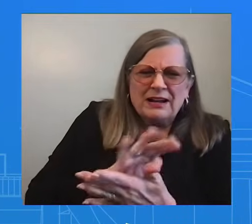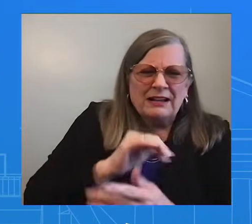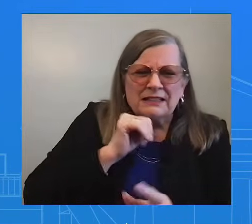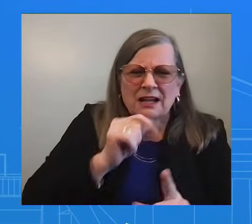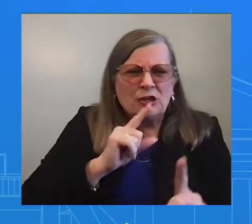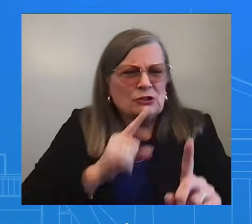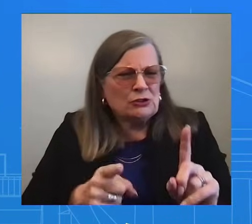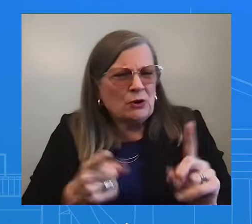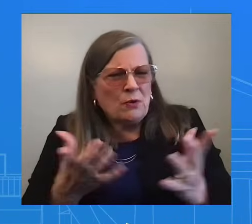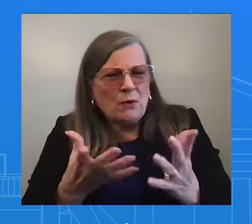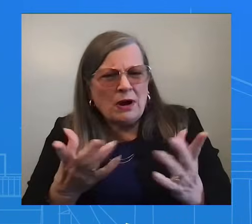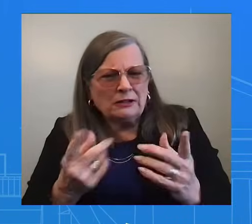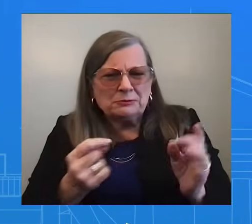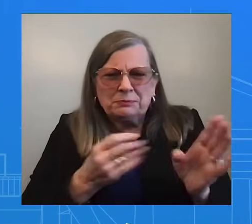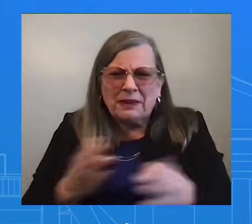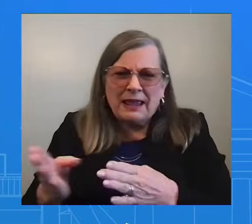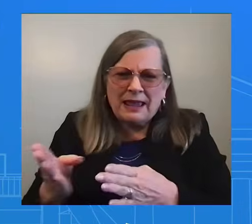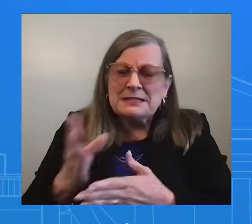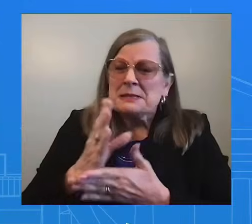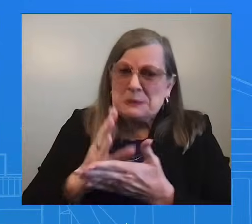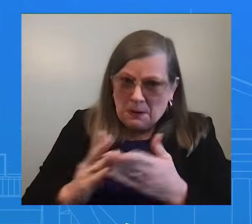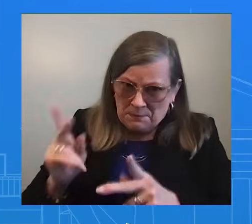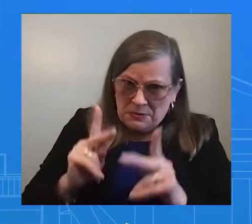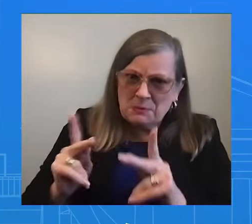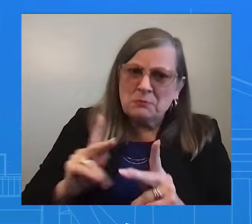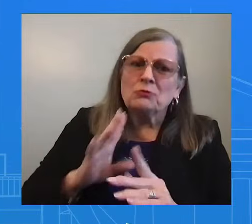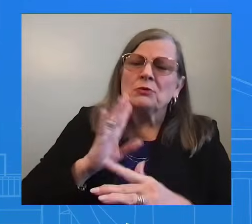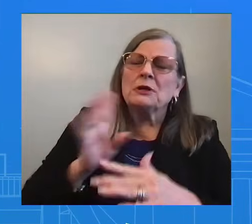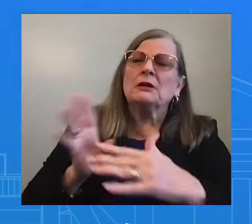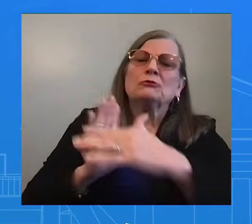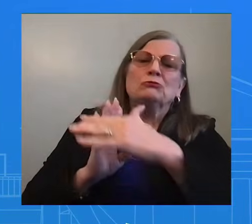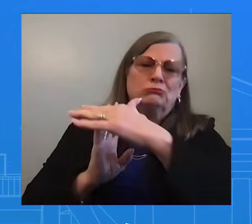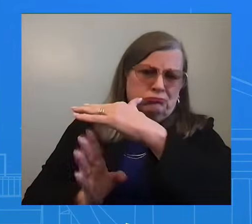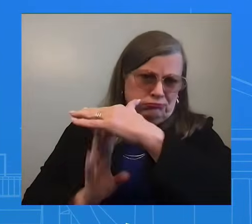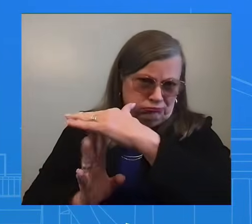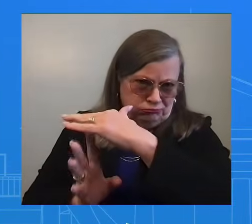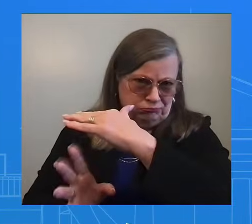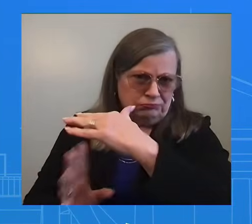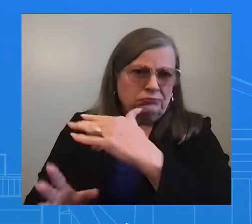big numbers to that region. Mr. Kirby: Yeah. I don't want to speak for President Ló- --